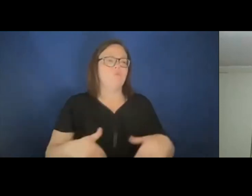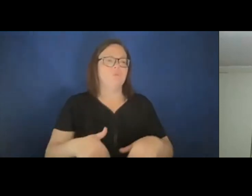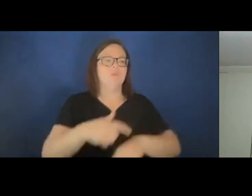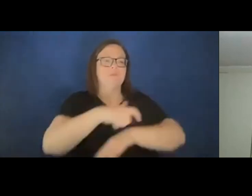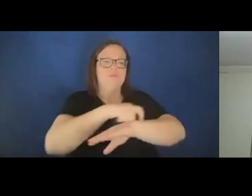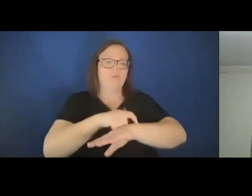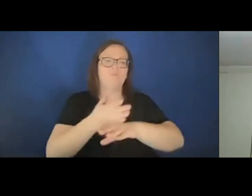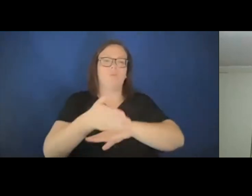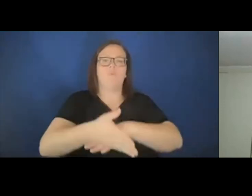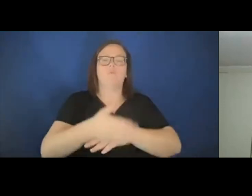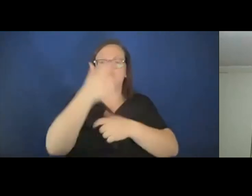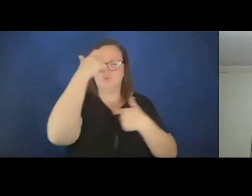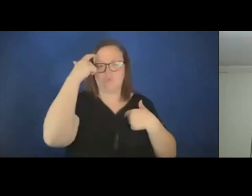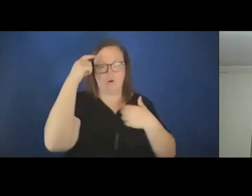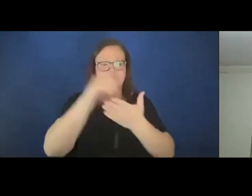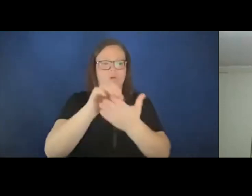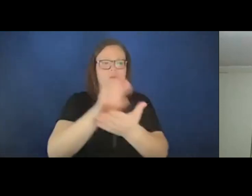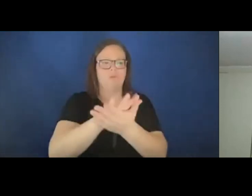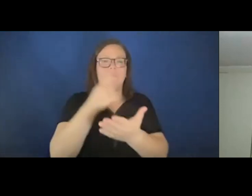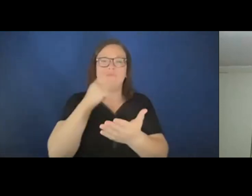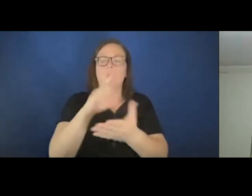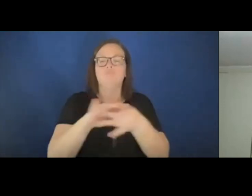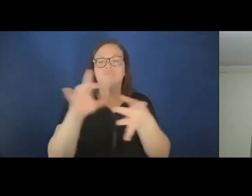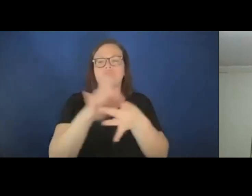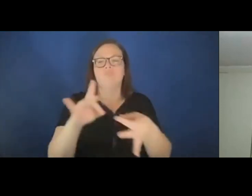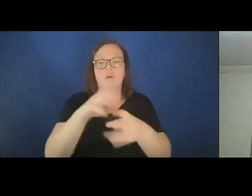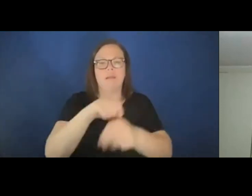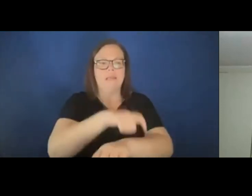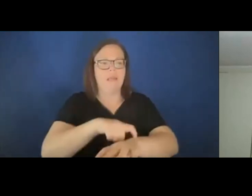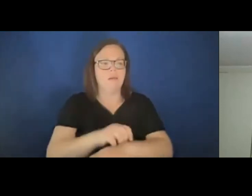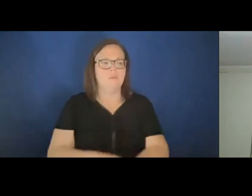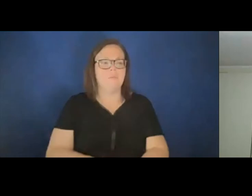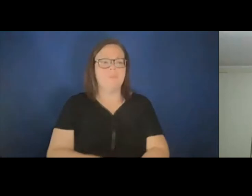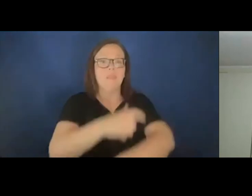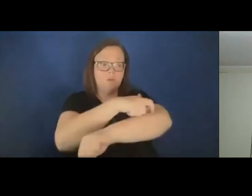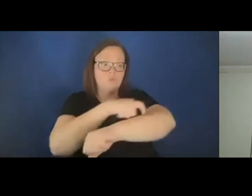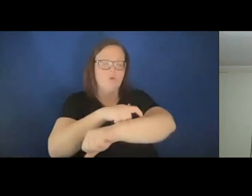There are tattooed-over scars records and testimonies in ink